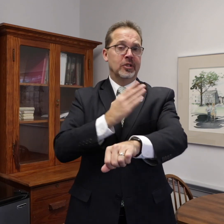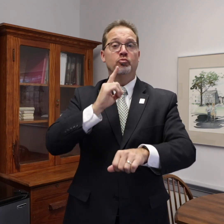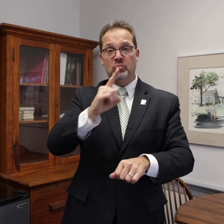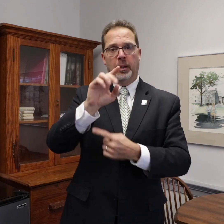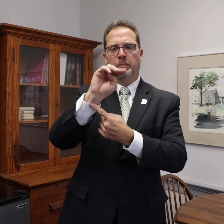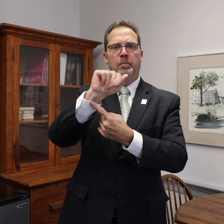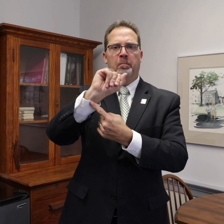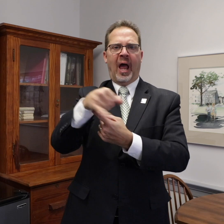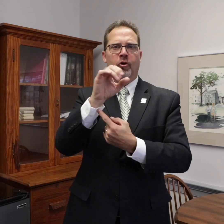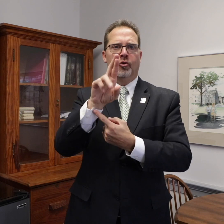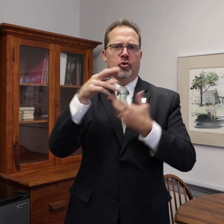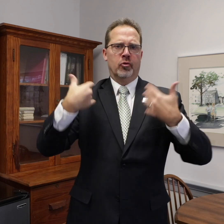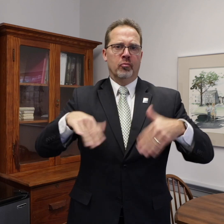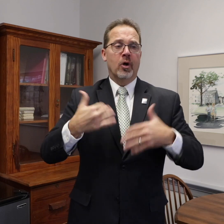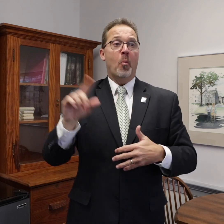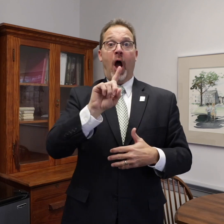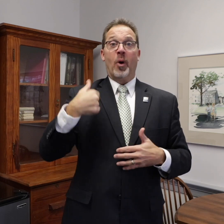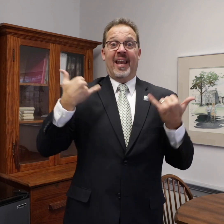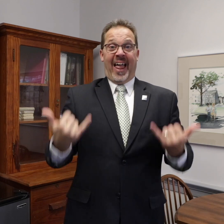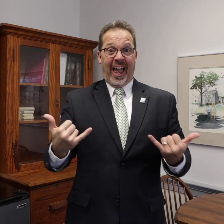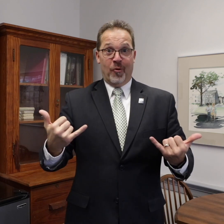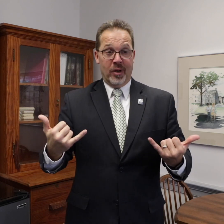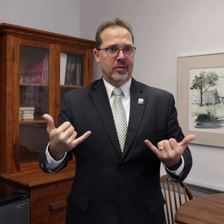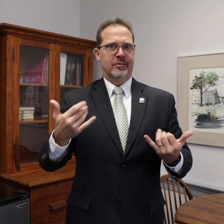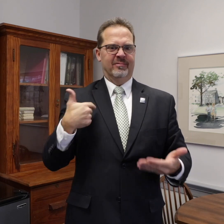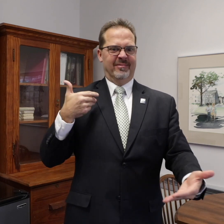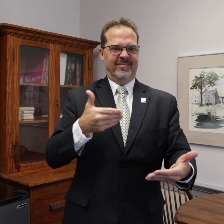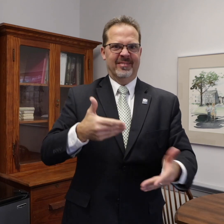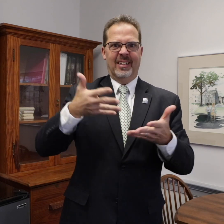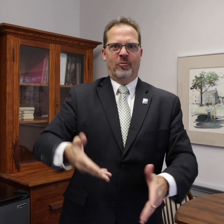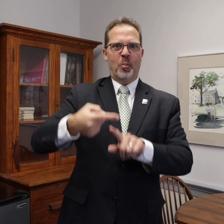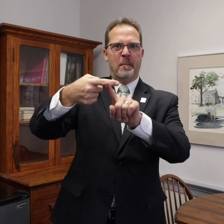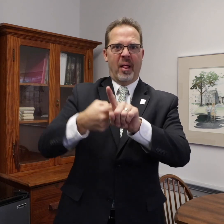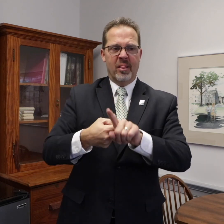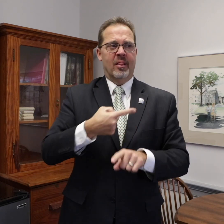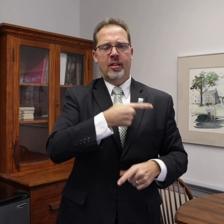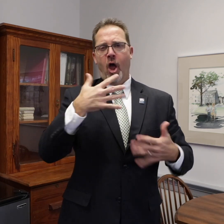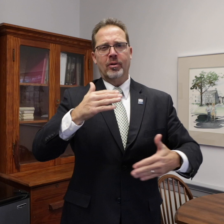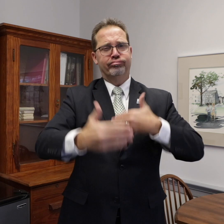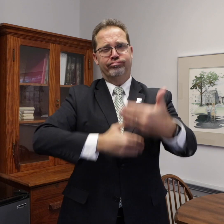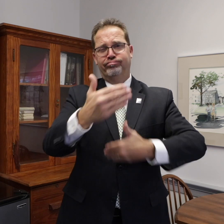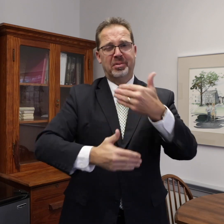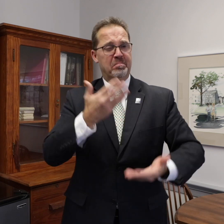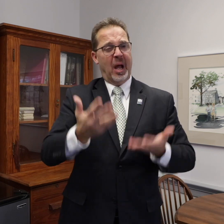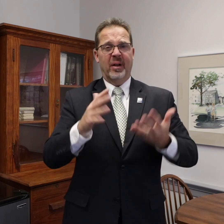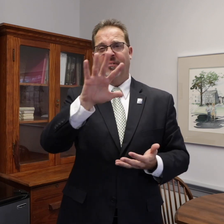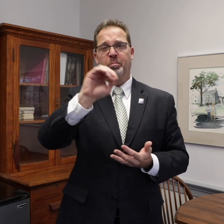After months of work, the project is well over halfway completed. Over the next